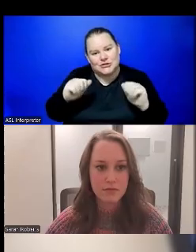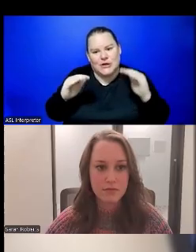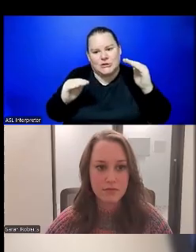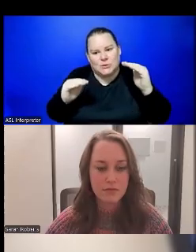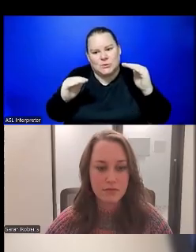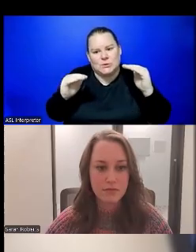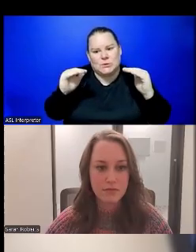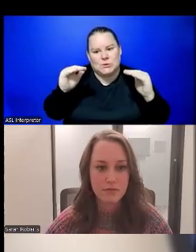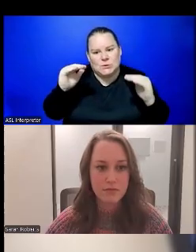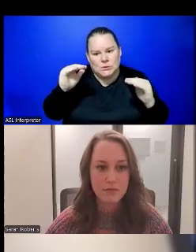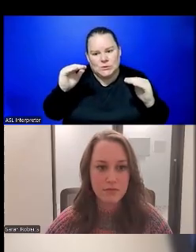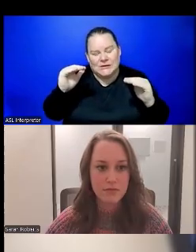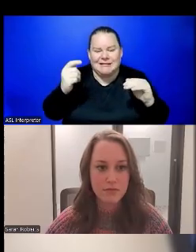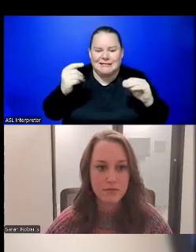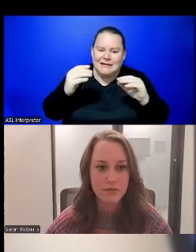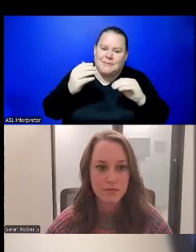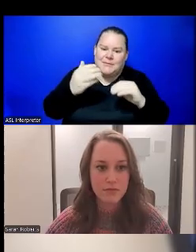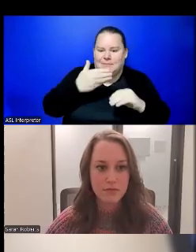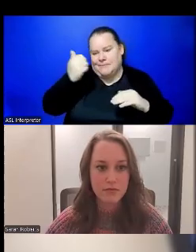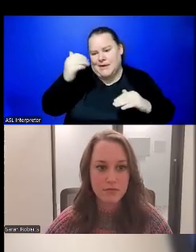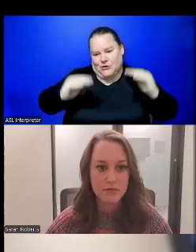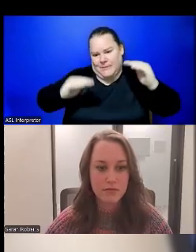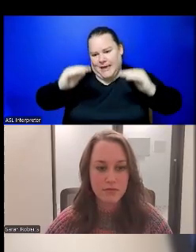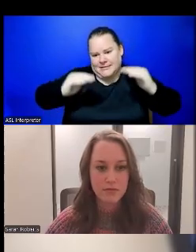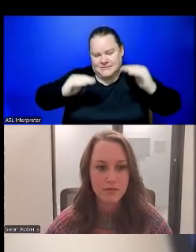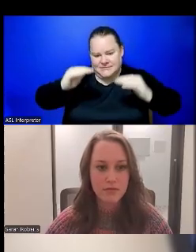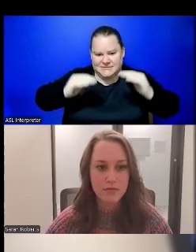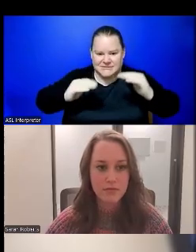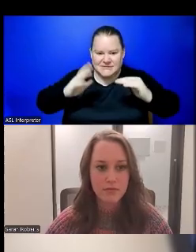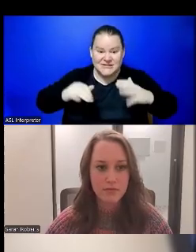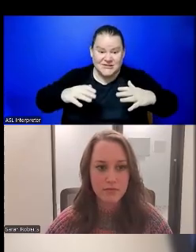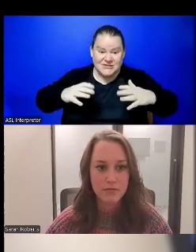that balance, if we can, so that improves body composition as